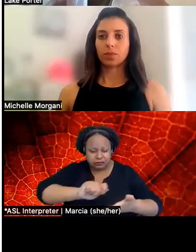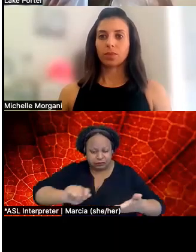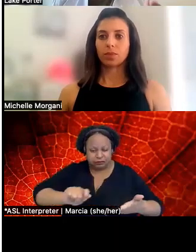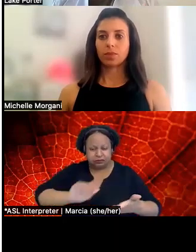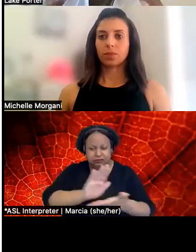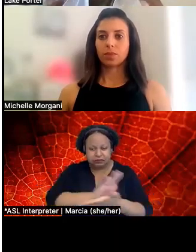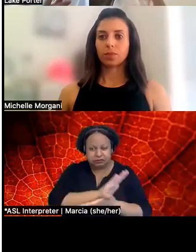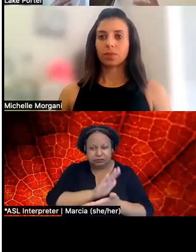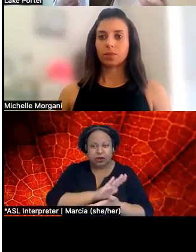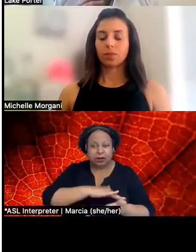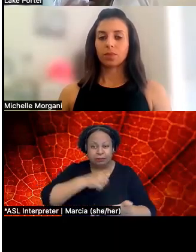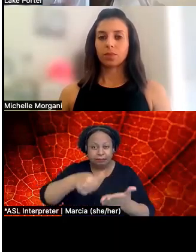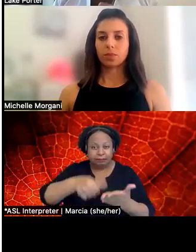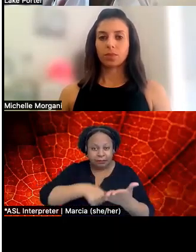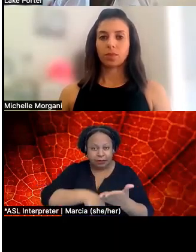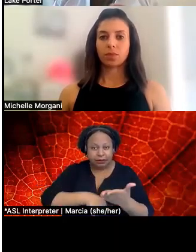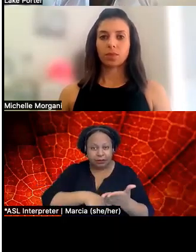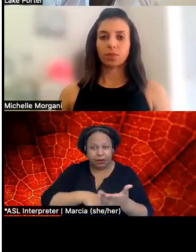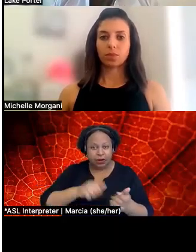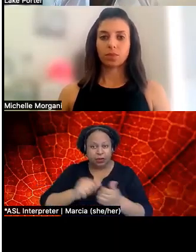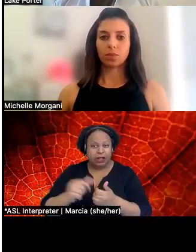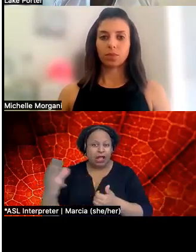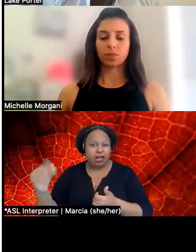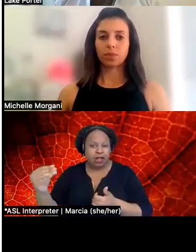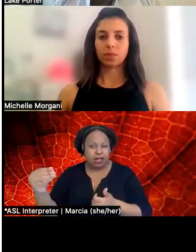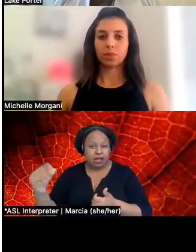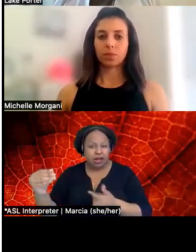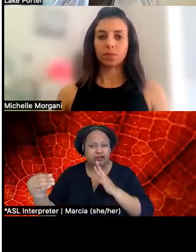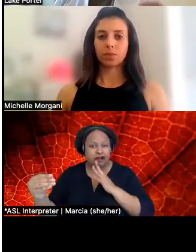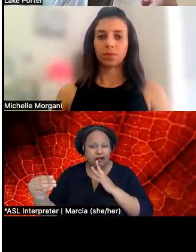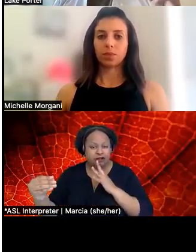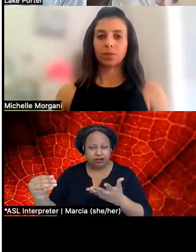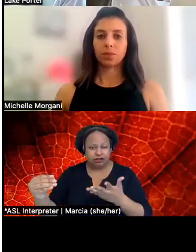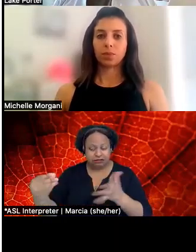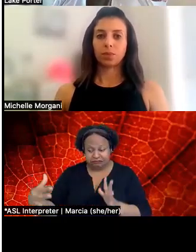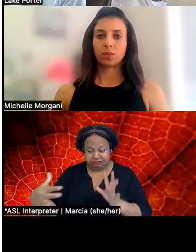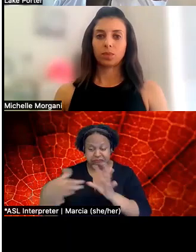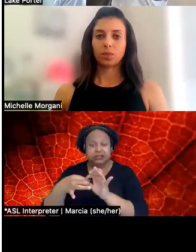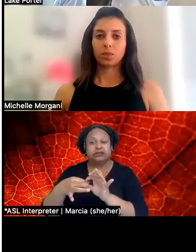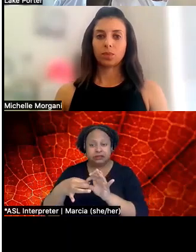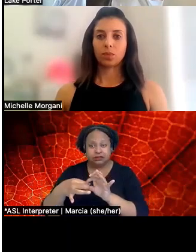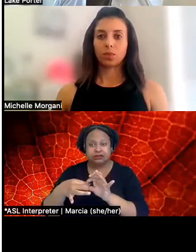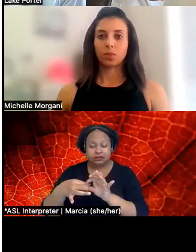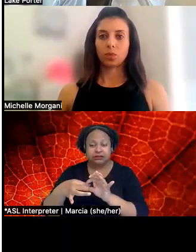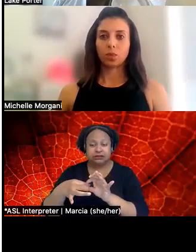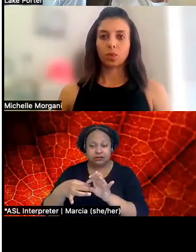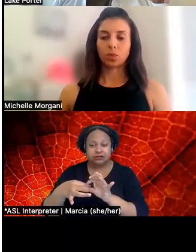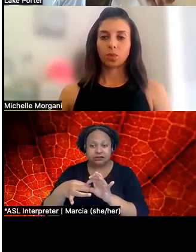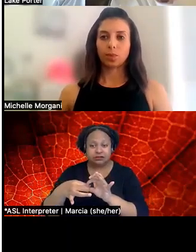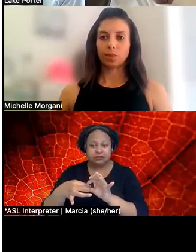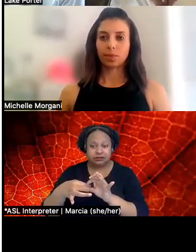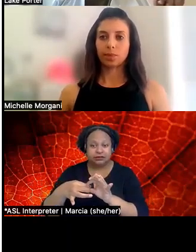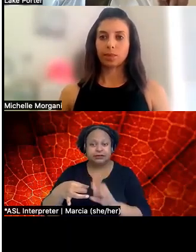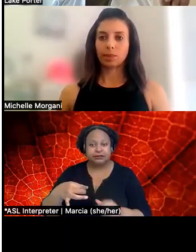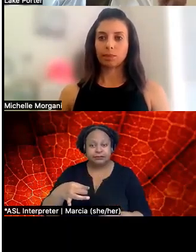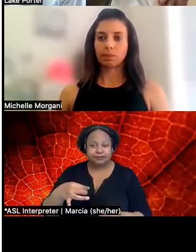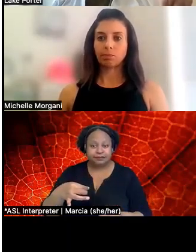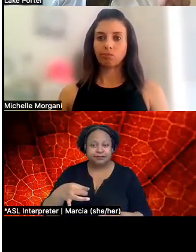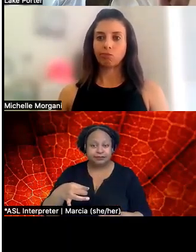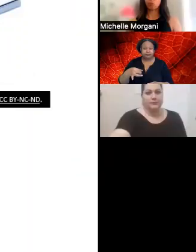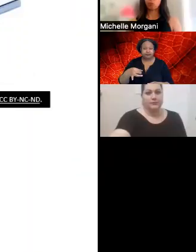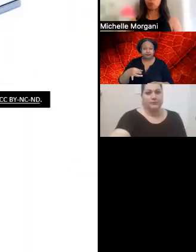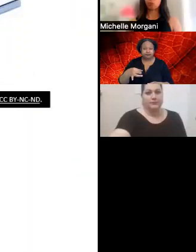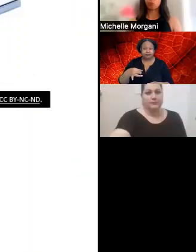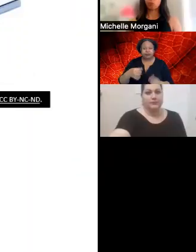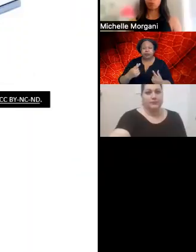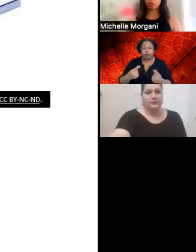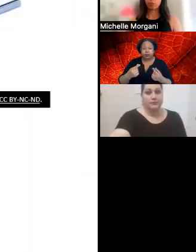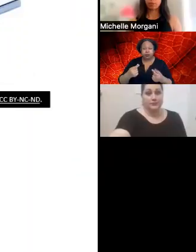the sound of what is related to that note, then you will want to put a little dot or an asterisk